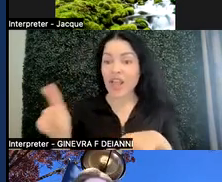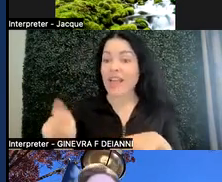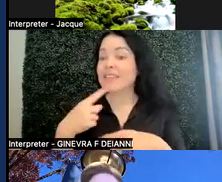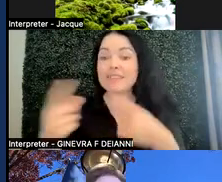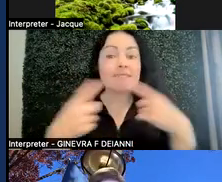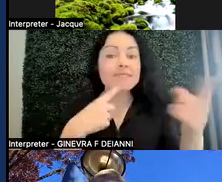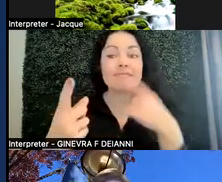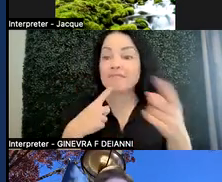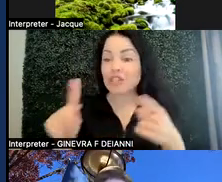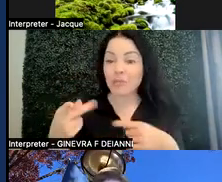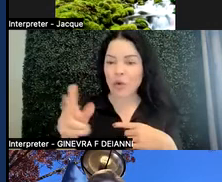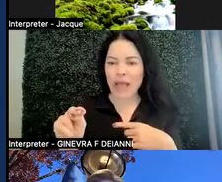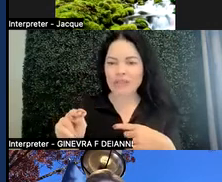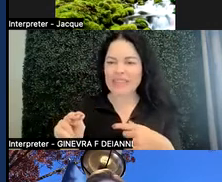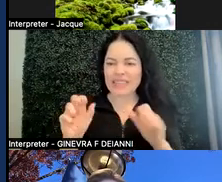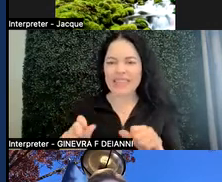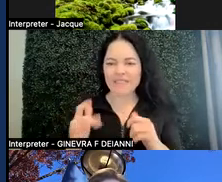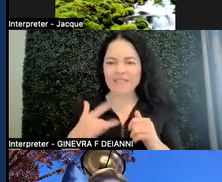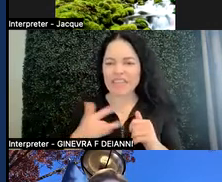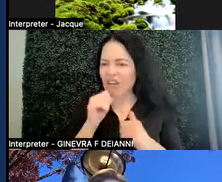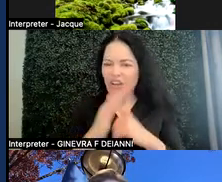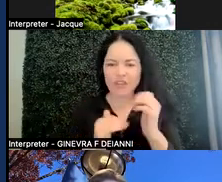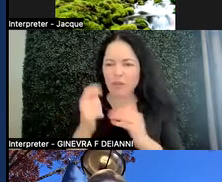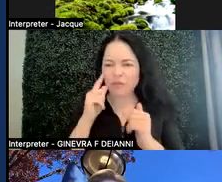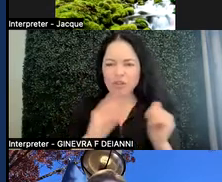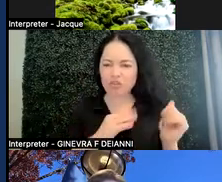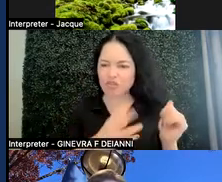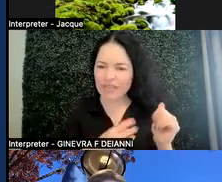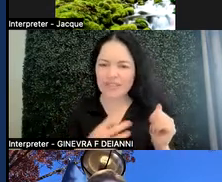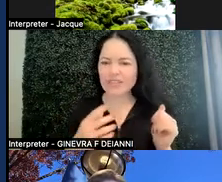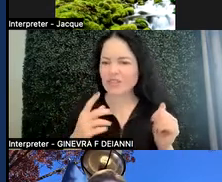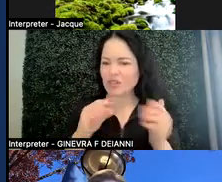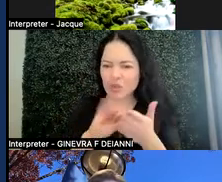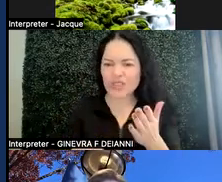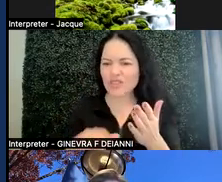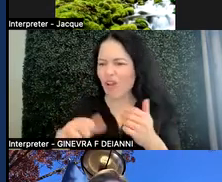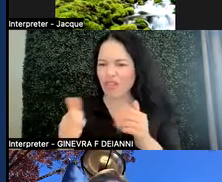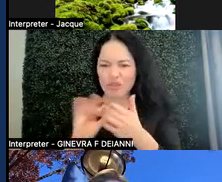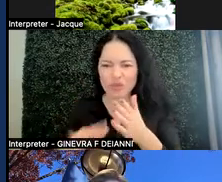And it can be uncomfortable for some students to do that round-Robin in class pronoun situation.